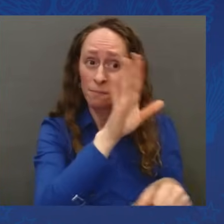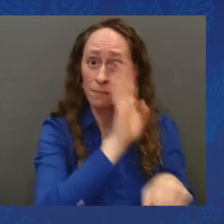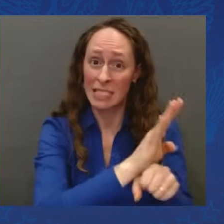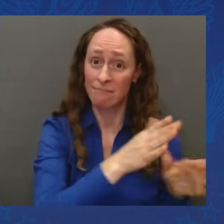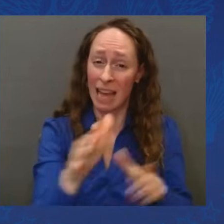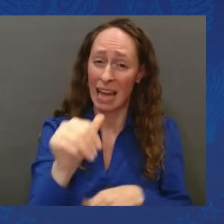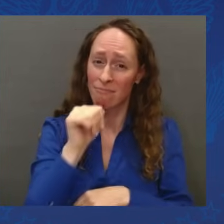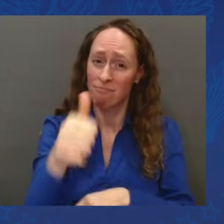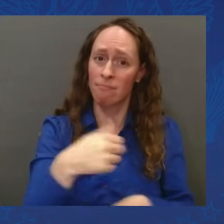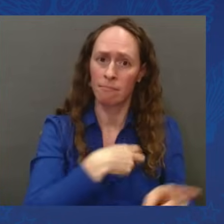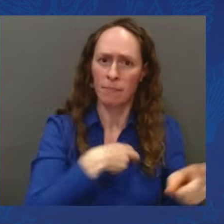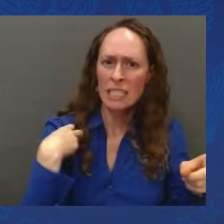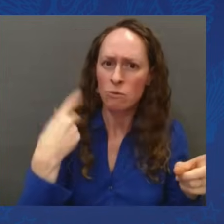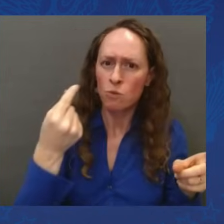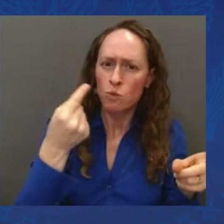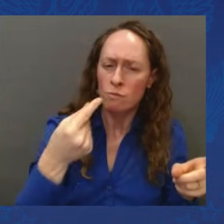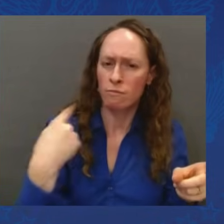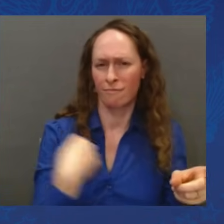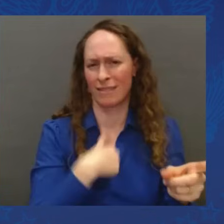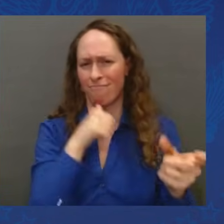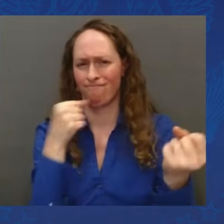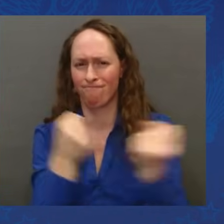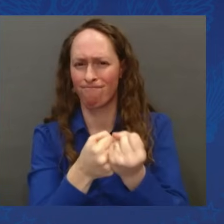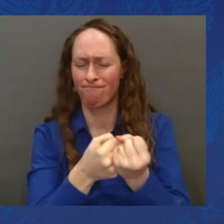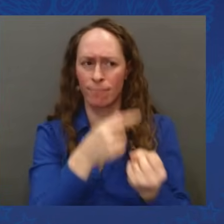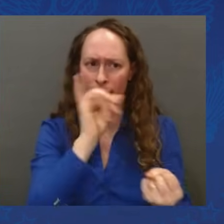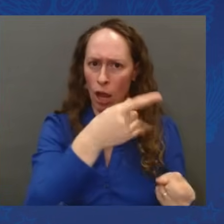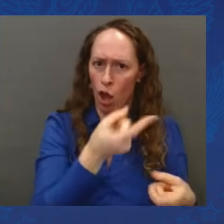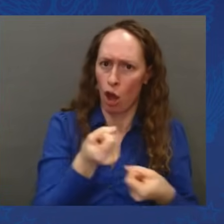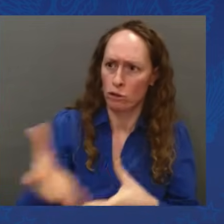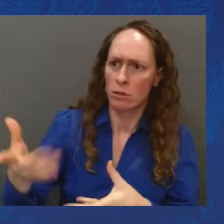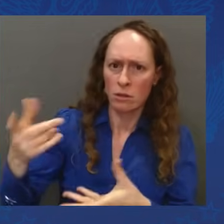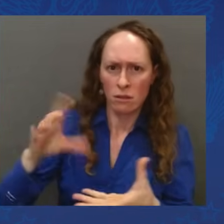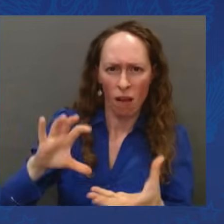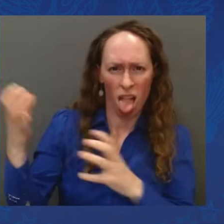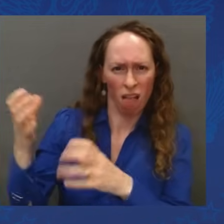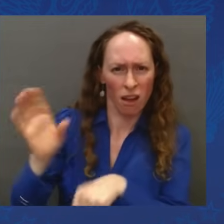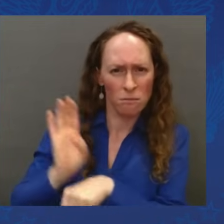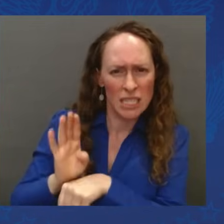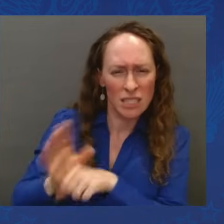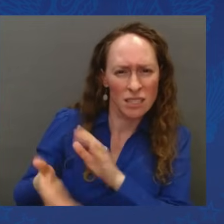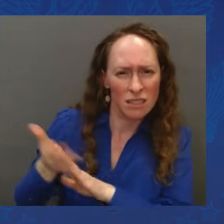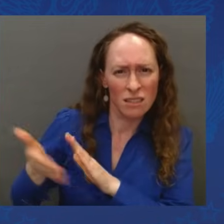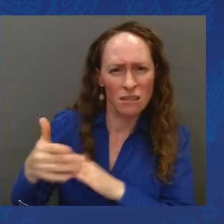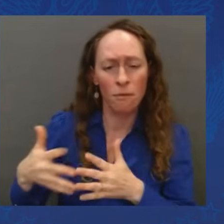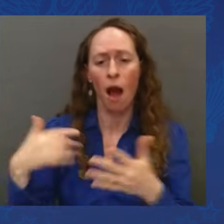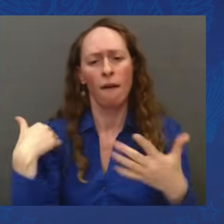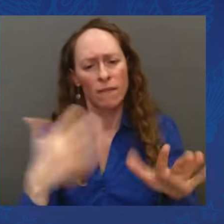I welcome the positive steps we've taken today, and it's important for the world to see that we are implementing the approach